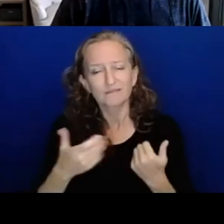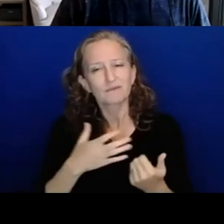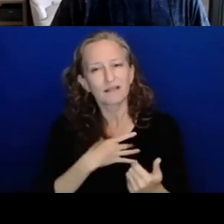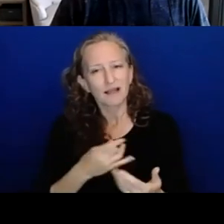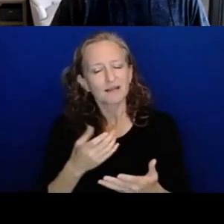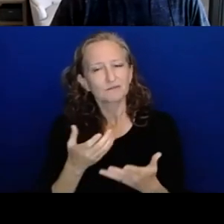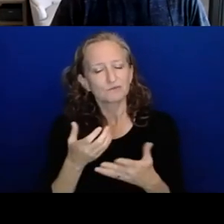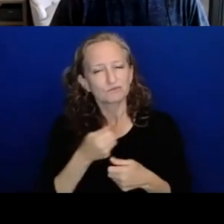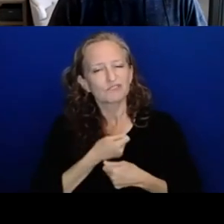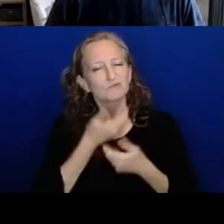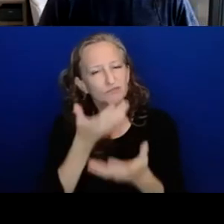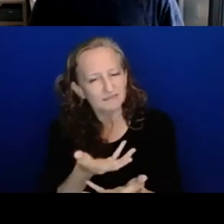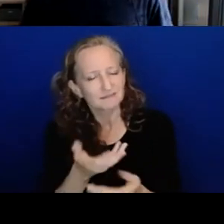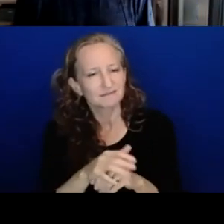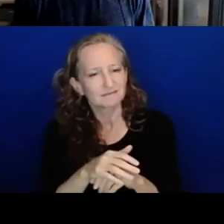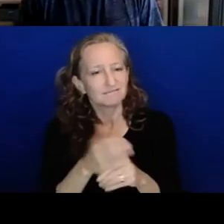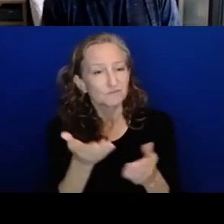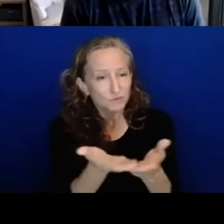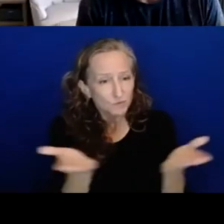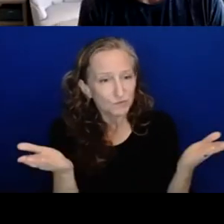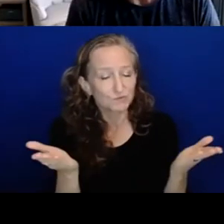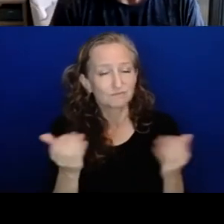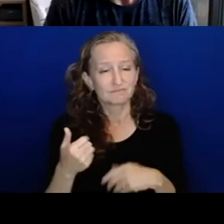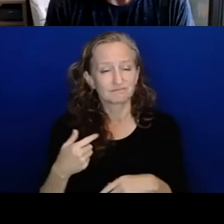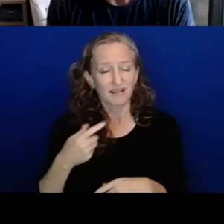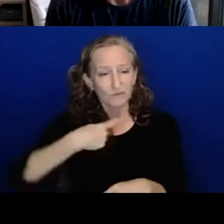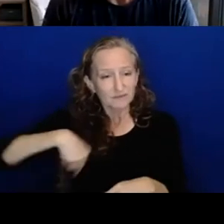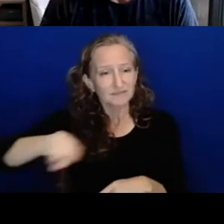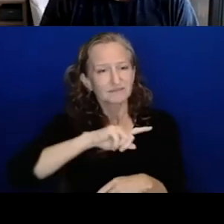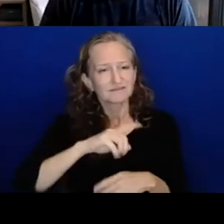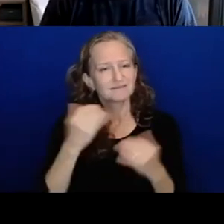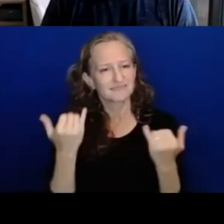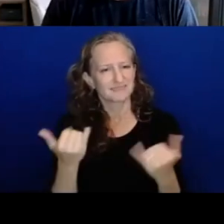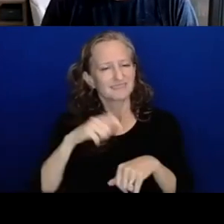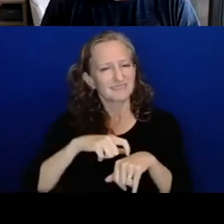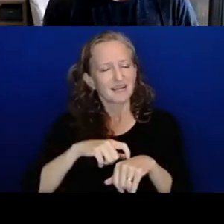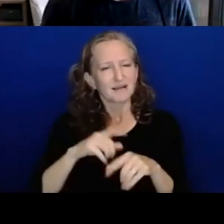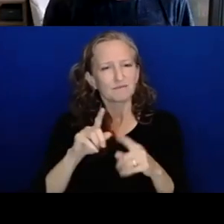listening this is the time to take to heart those things that you value and appreciate